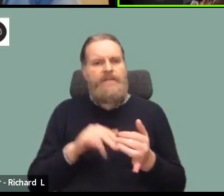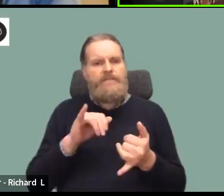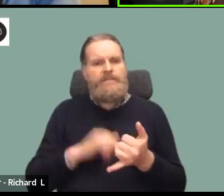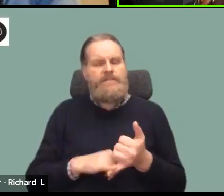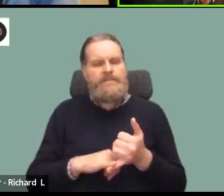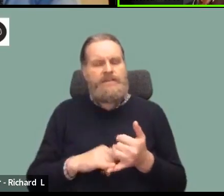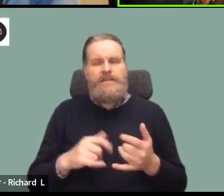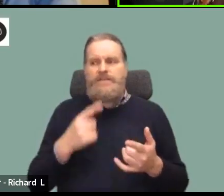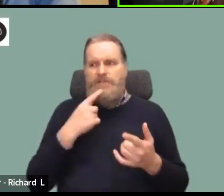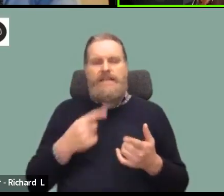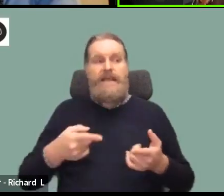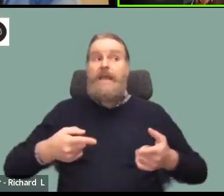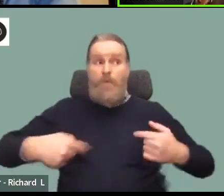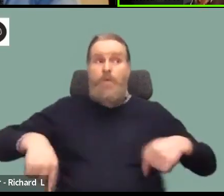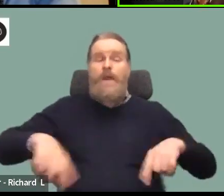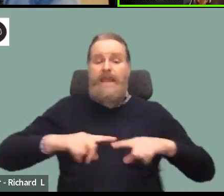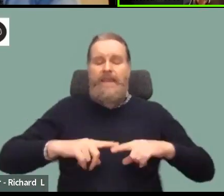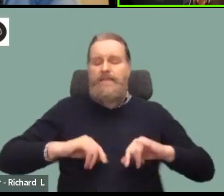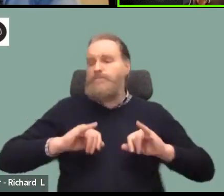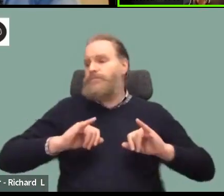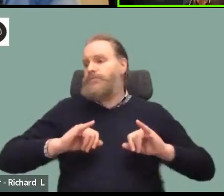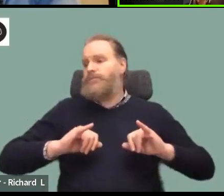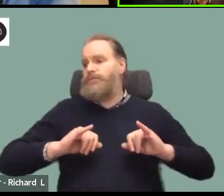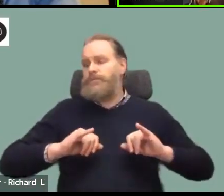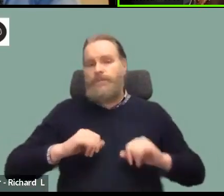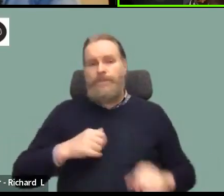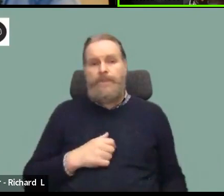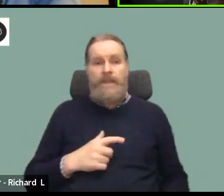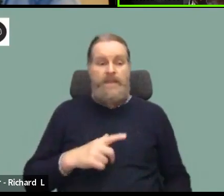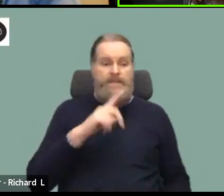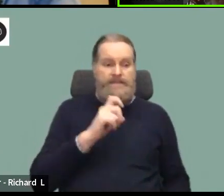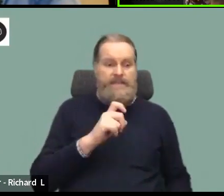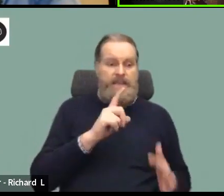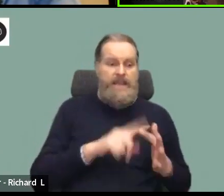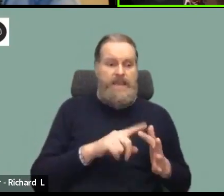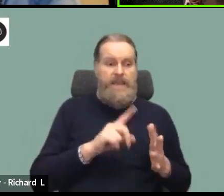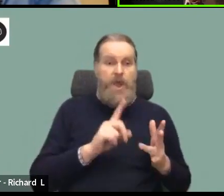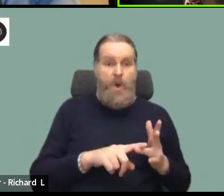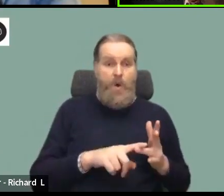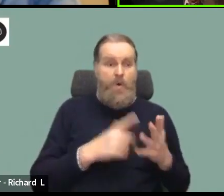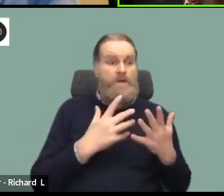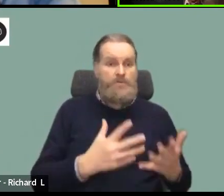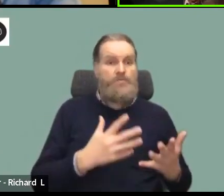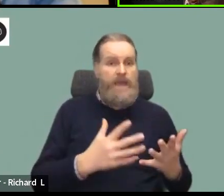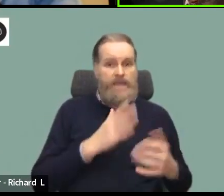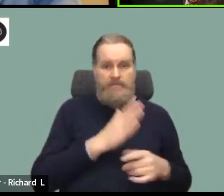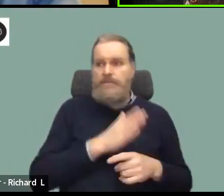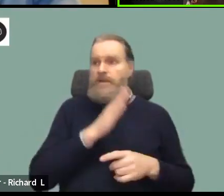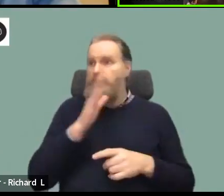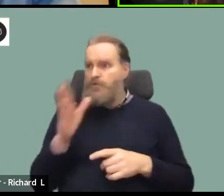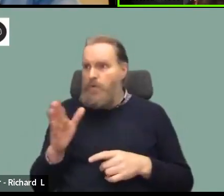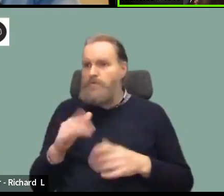pressure from our members of the dVLA is still being felt. t, and just this morning the CO t, and just this morning the co cEO is again up in front of mPs